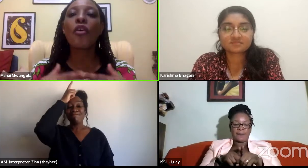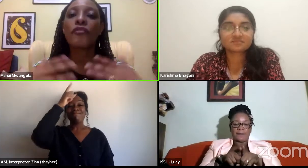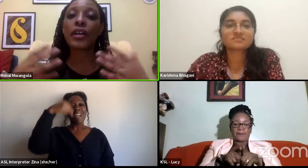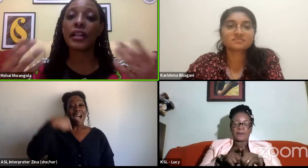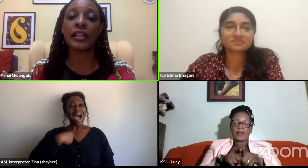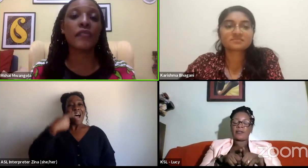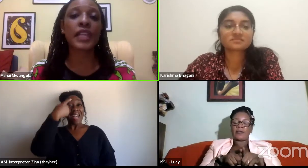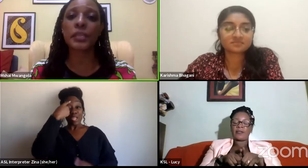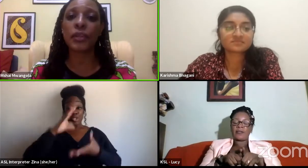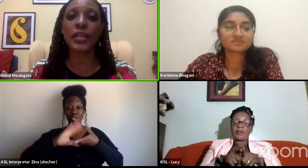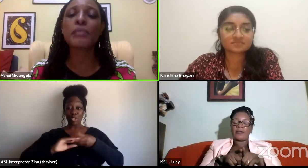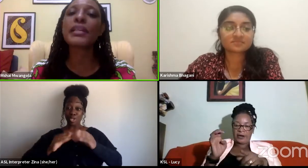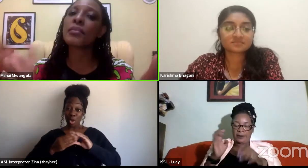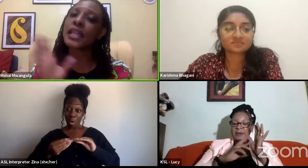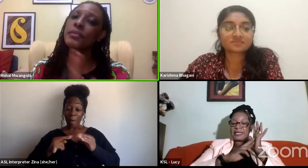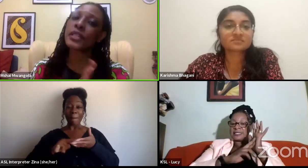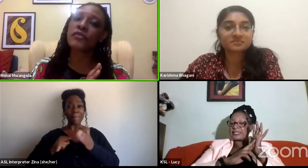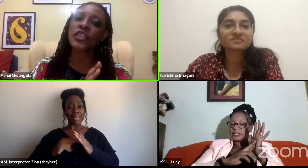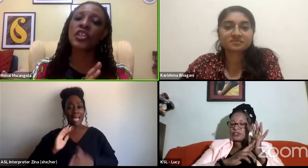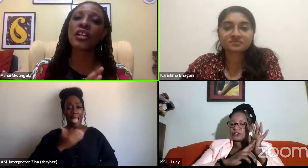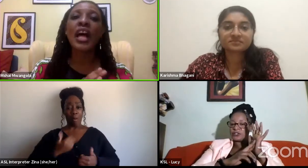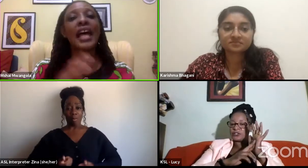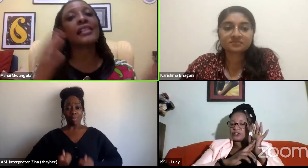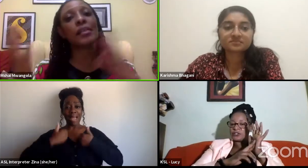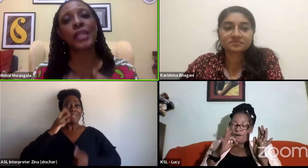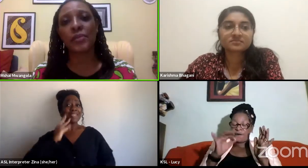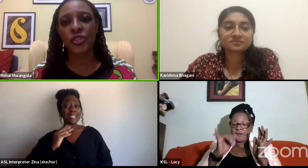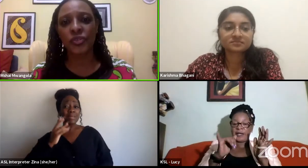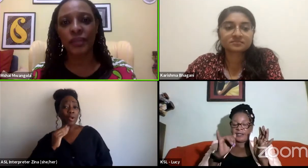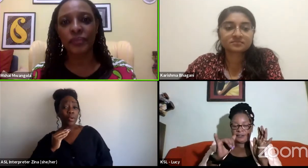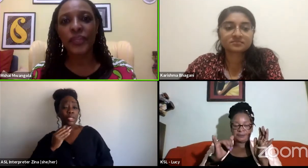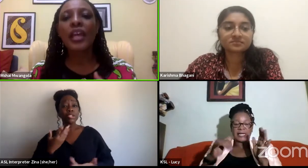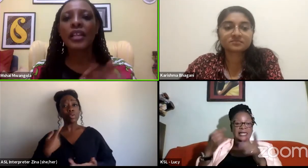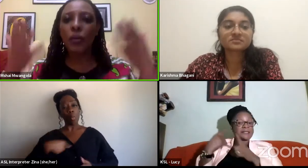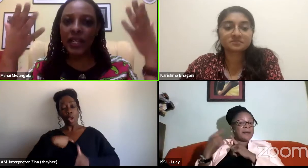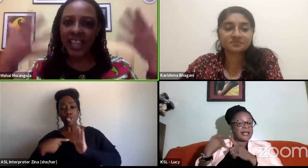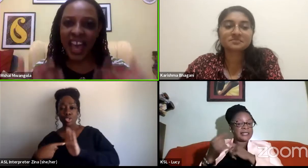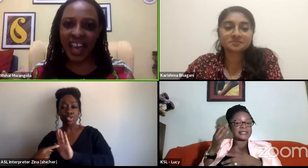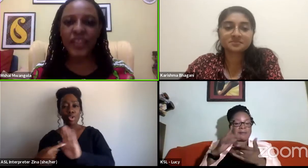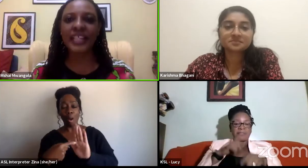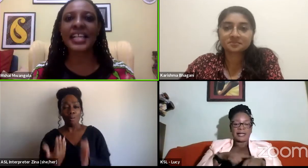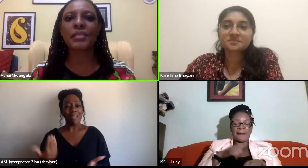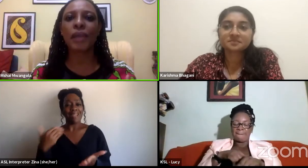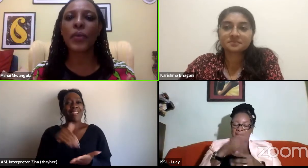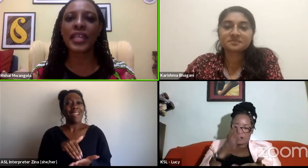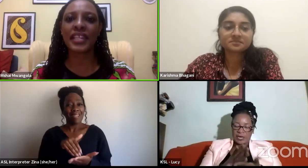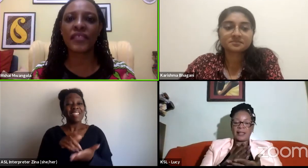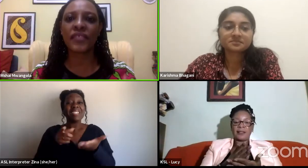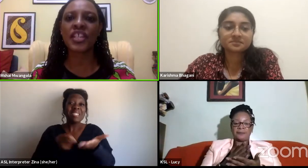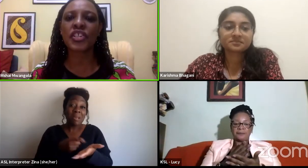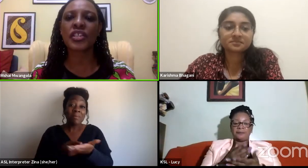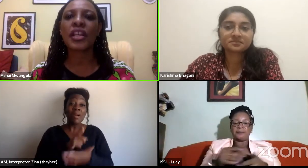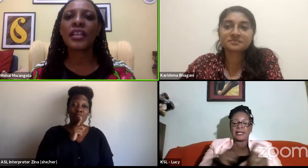of lived experience but sometimes it's fictional and sometimes it's real. Now, once I have that as my working definition,